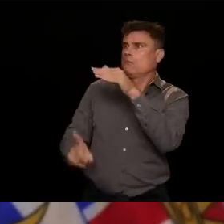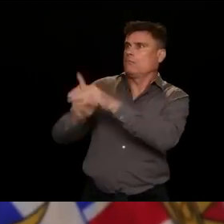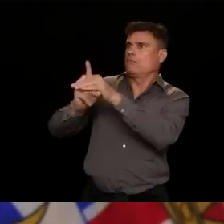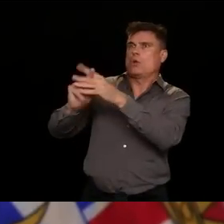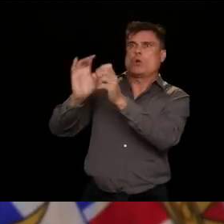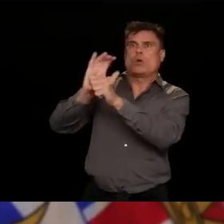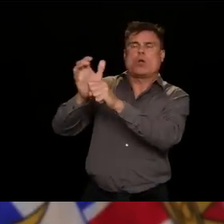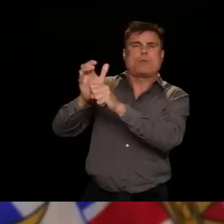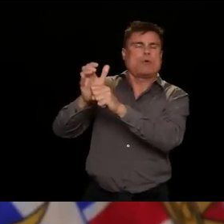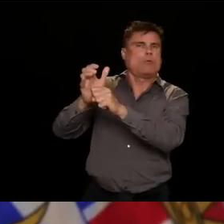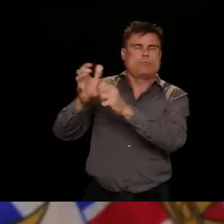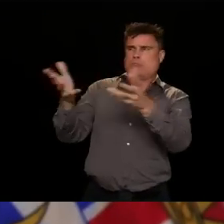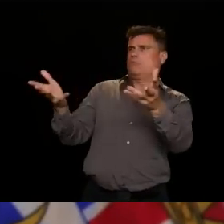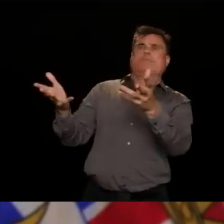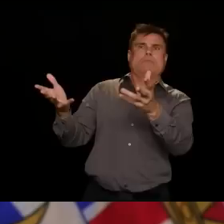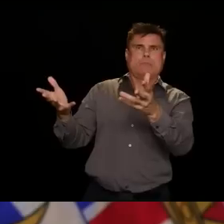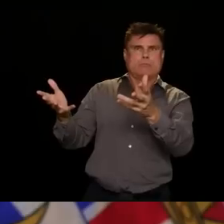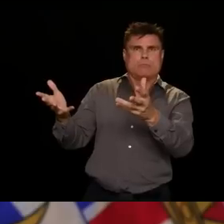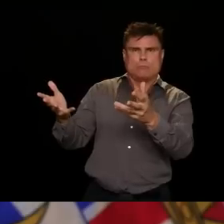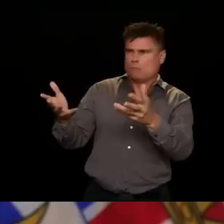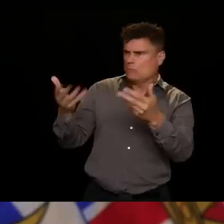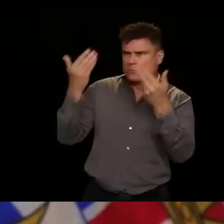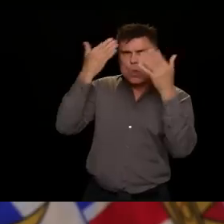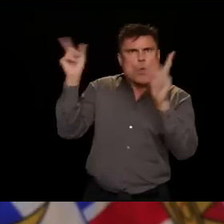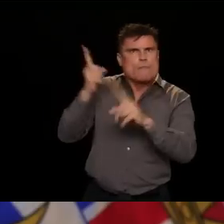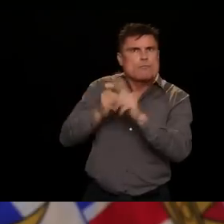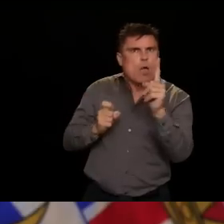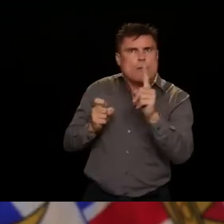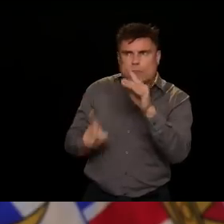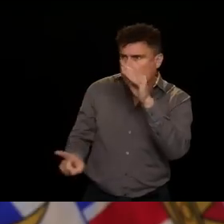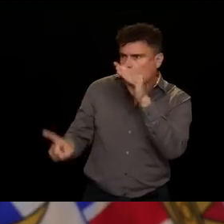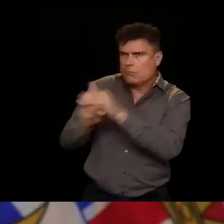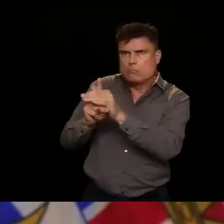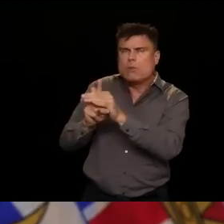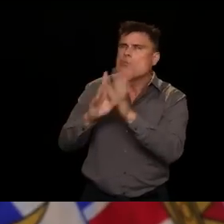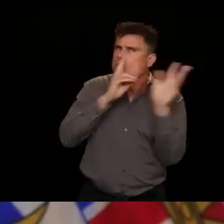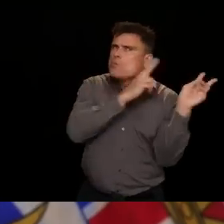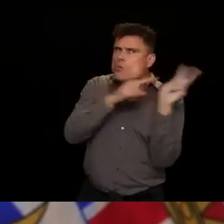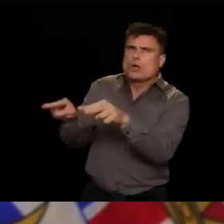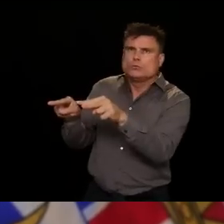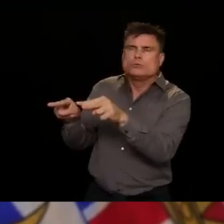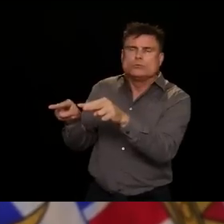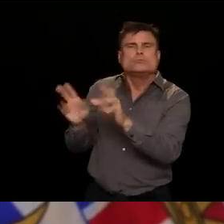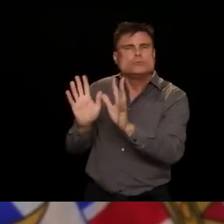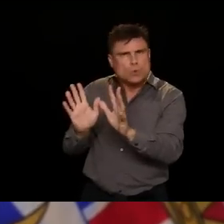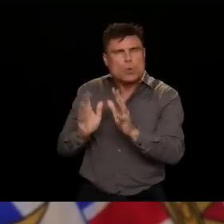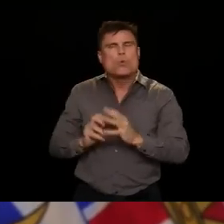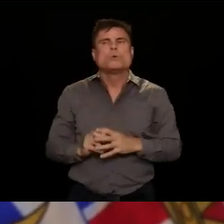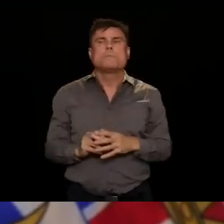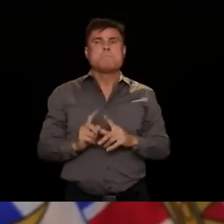It is the foundation we can move ahead on is keeping distance, keeping things low and slow, having fewer